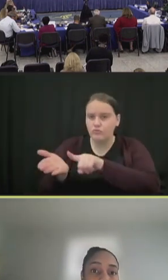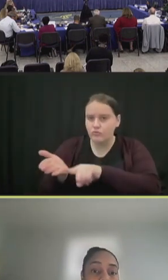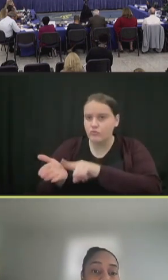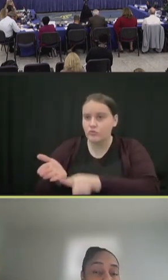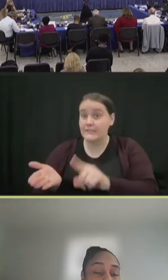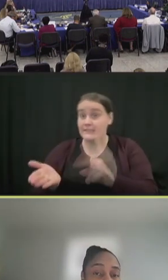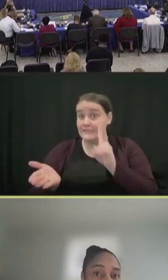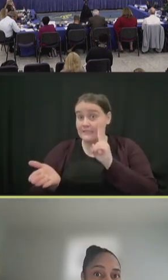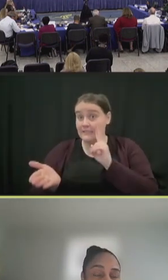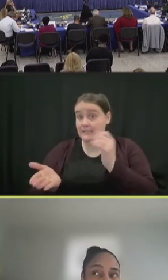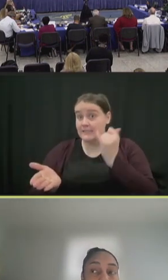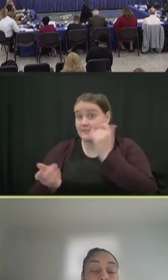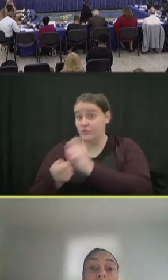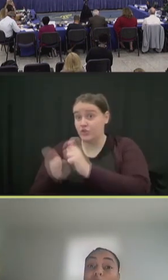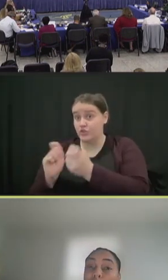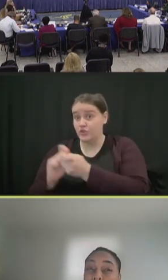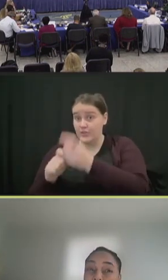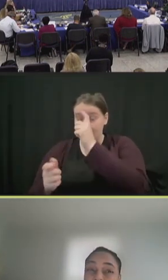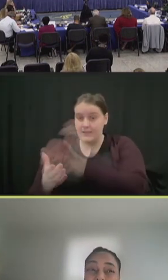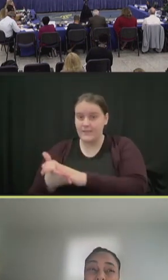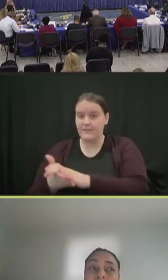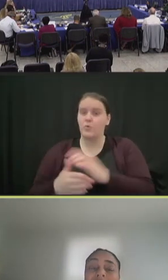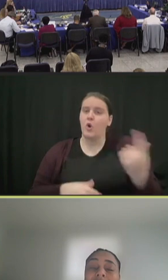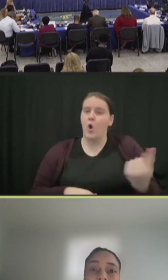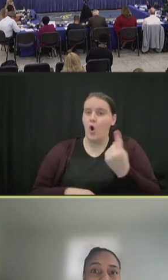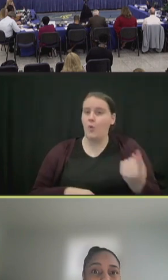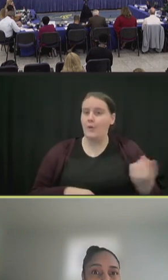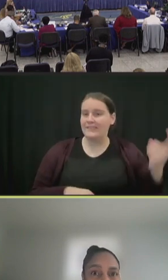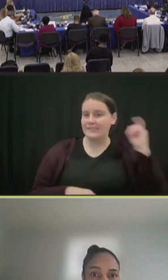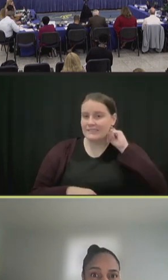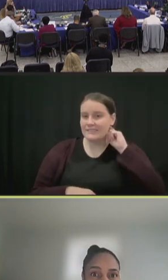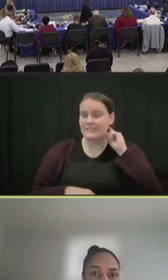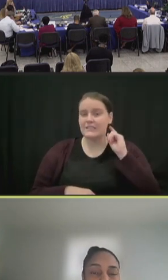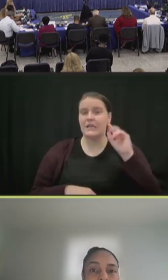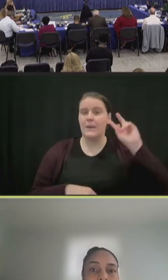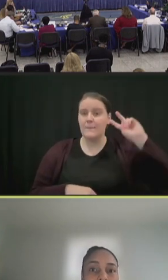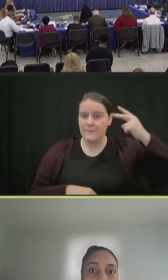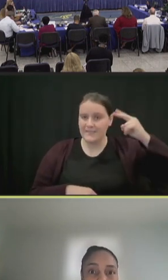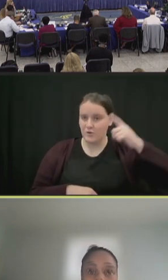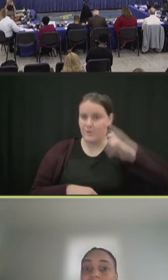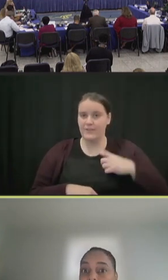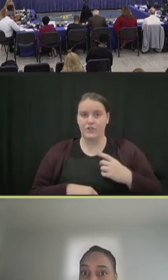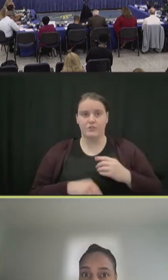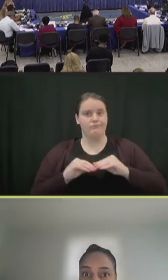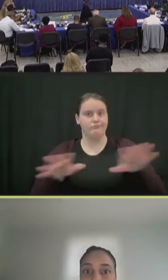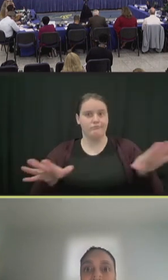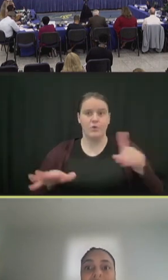for the fact that misinformation is rampant. We also do a ton of social listening and analysis.